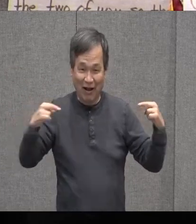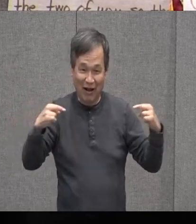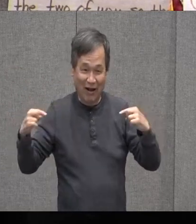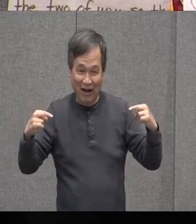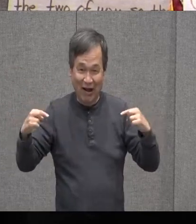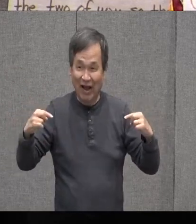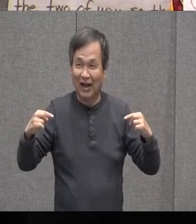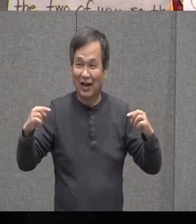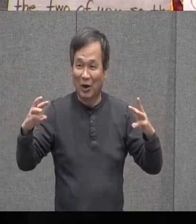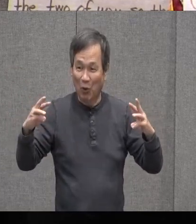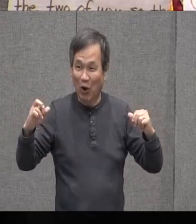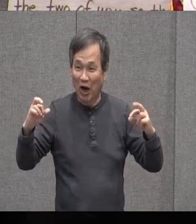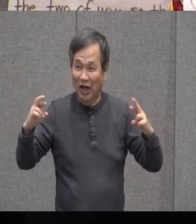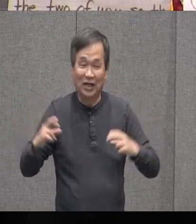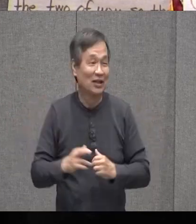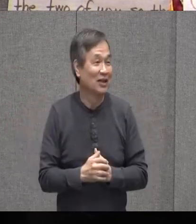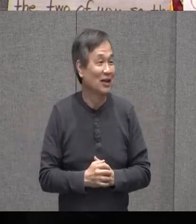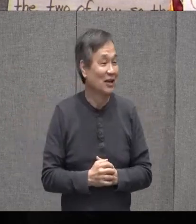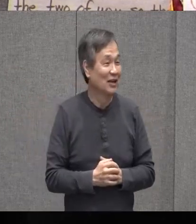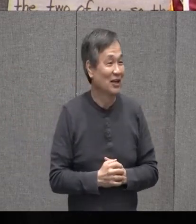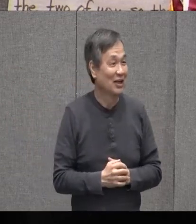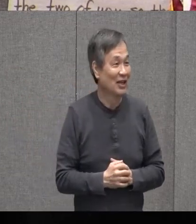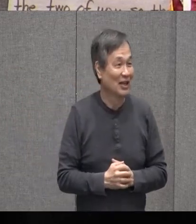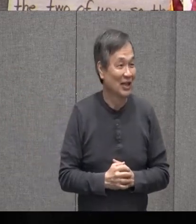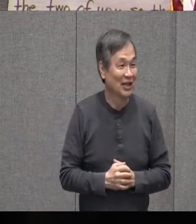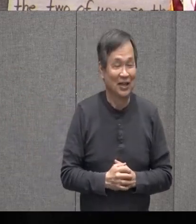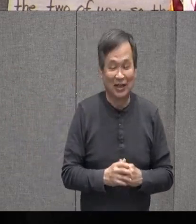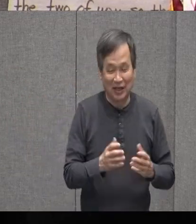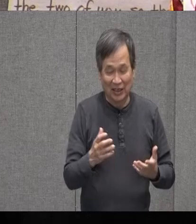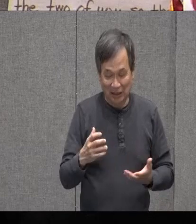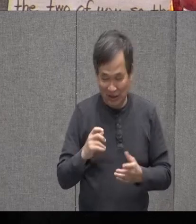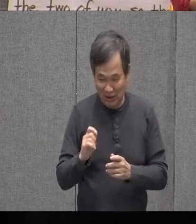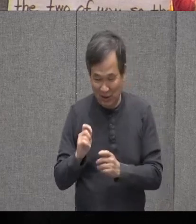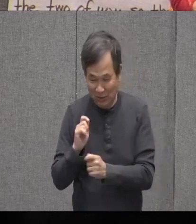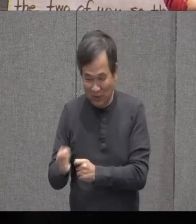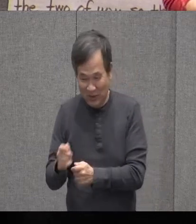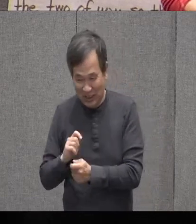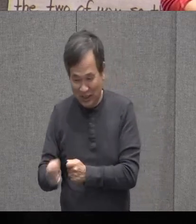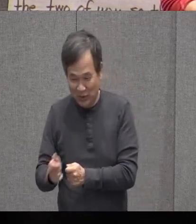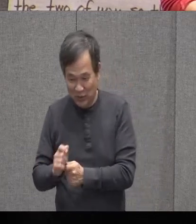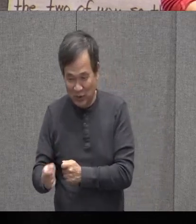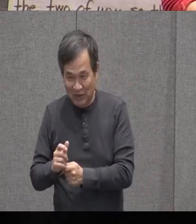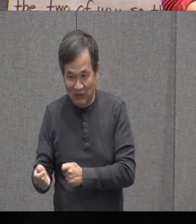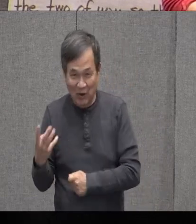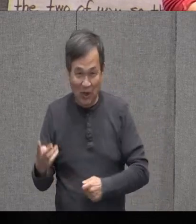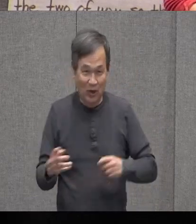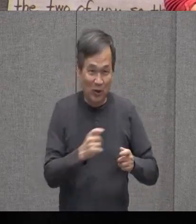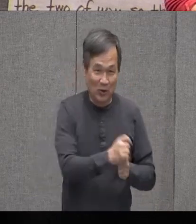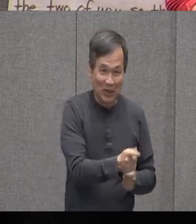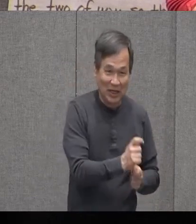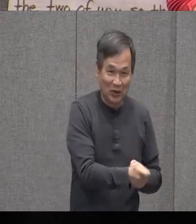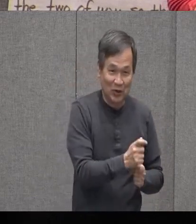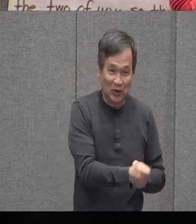Okay, let's put them down. Four and then you have to pull two. And now, which the operation we're using?